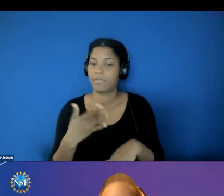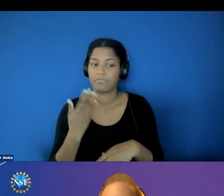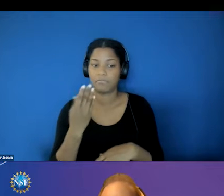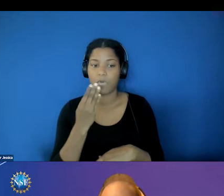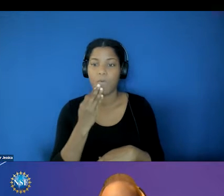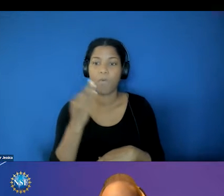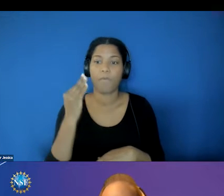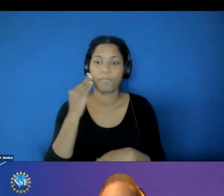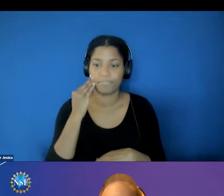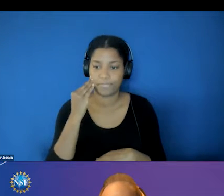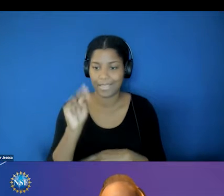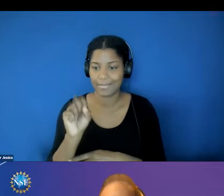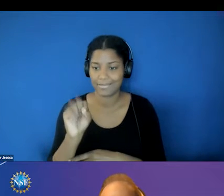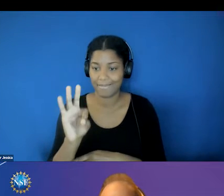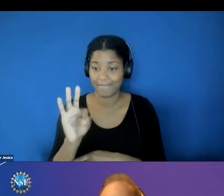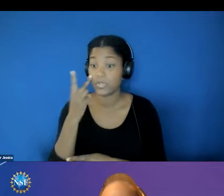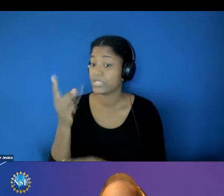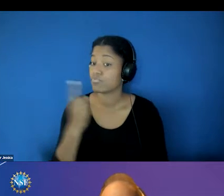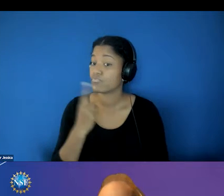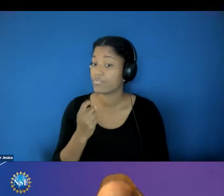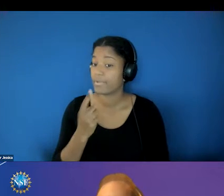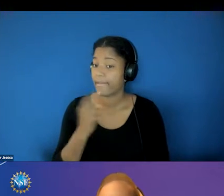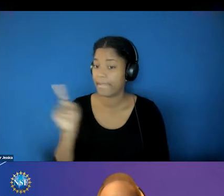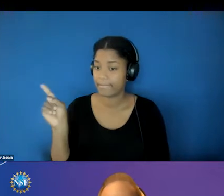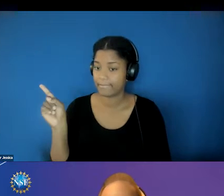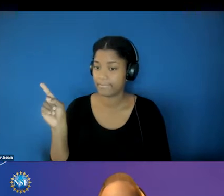red are listed here the NSF directorates.